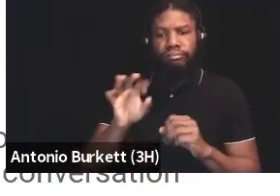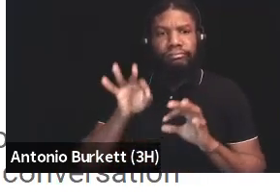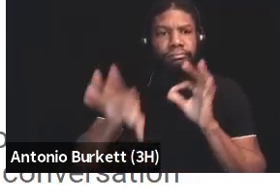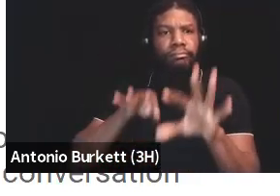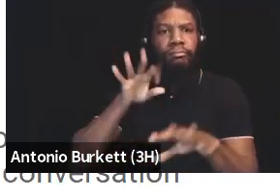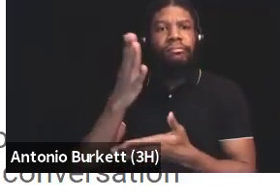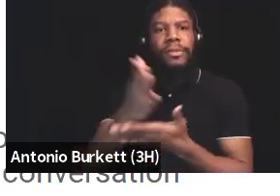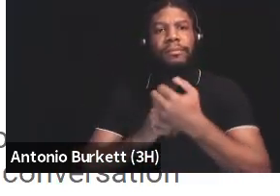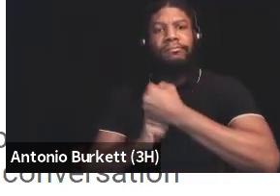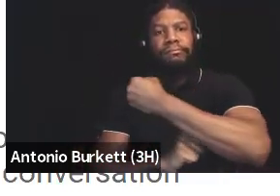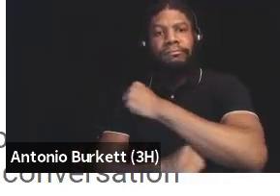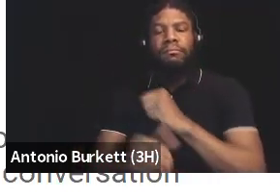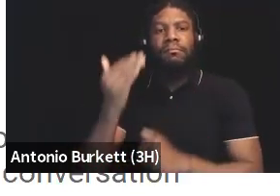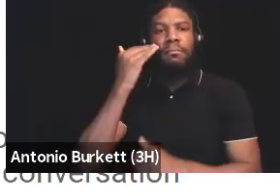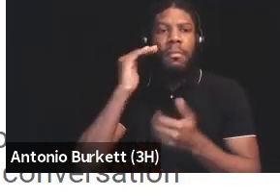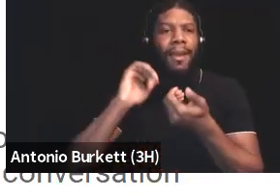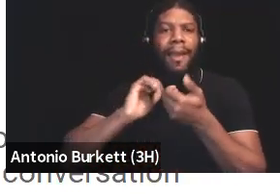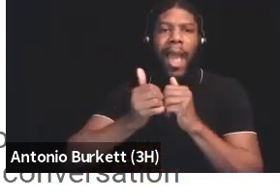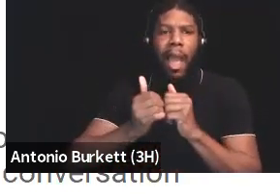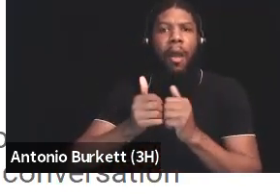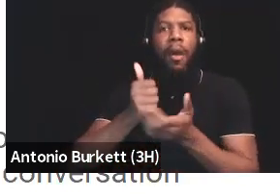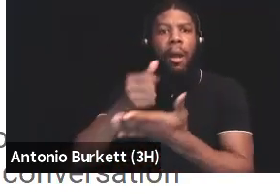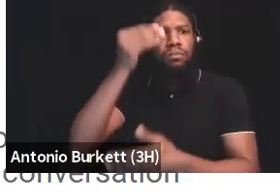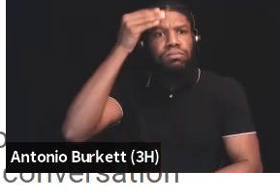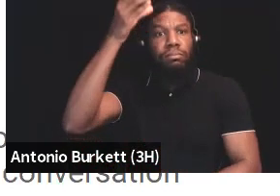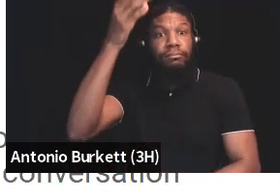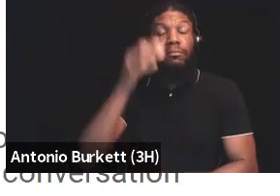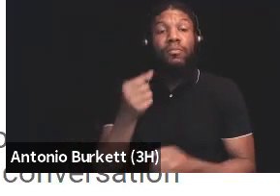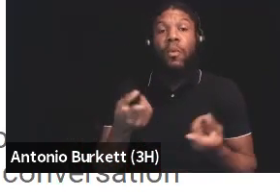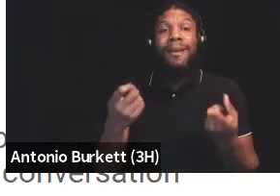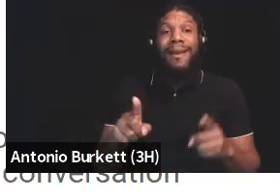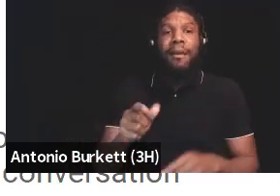we've basically recorded some videos that, I think now, I'm thinking back on like, they need